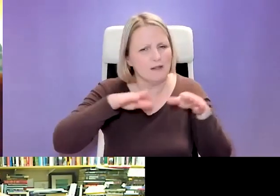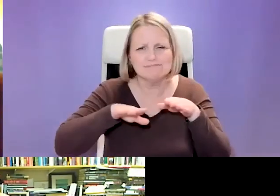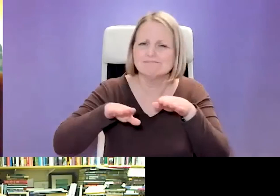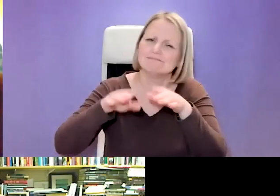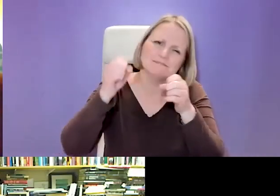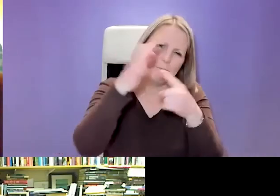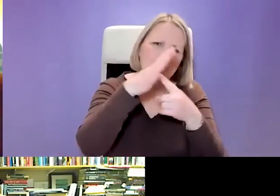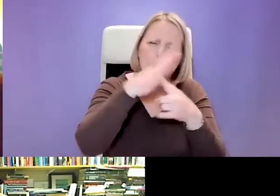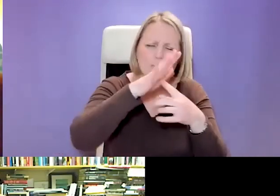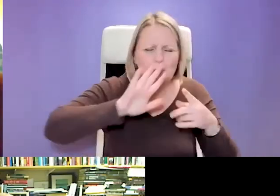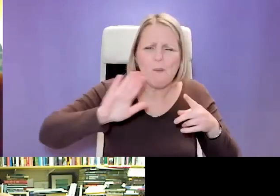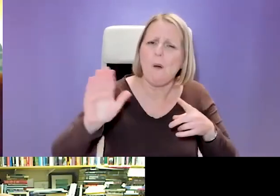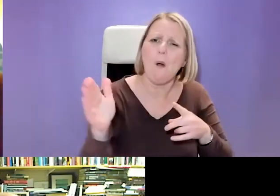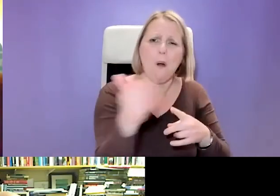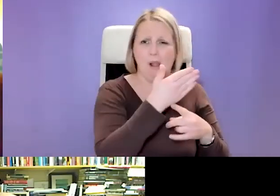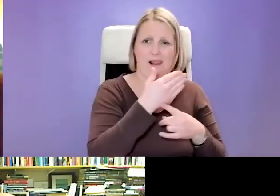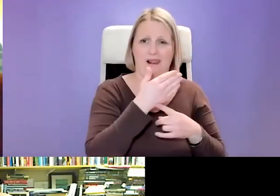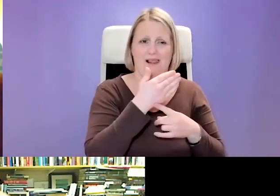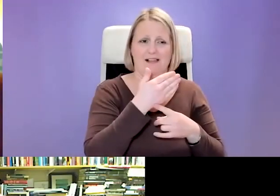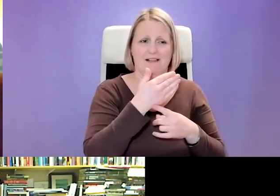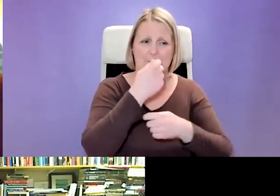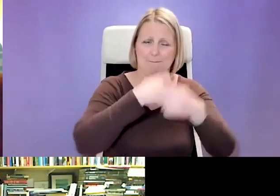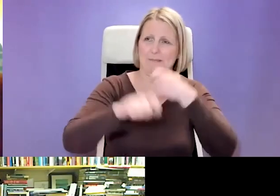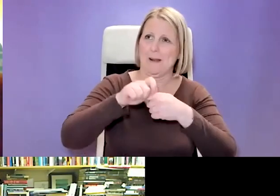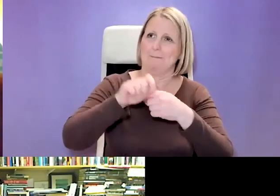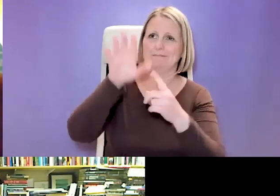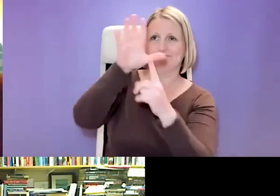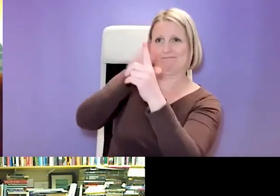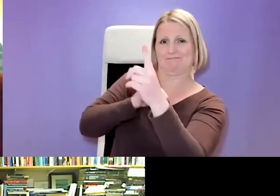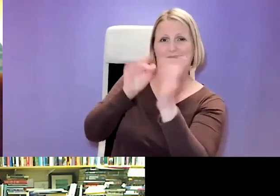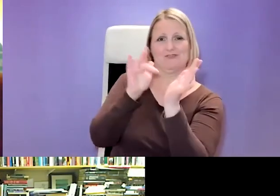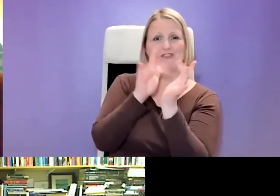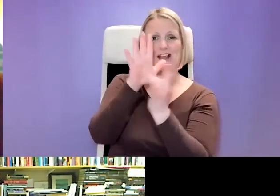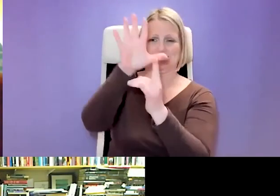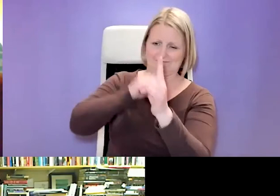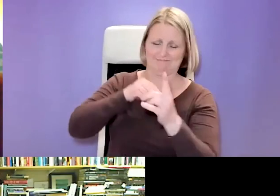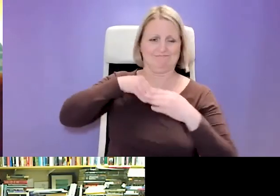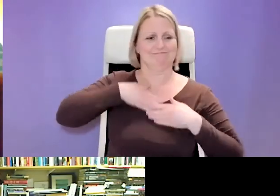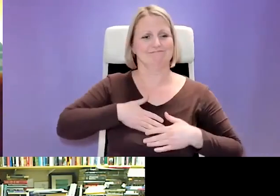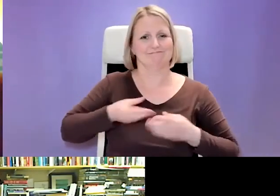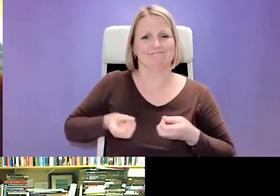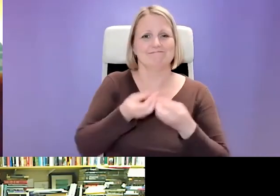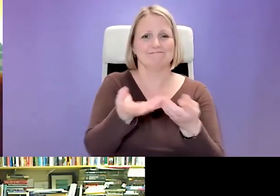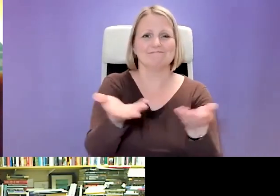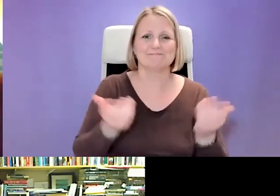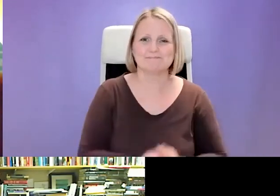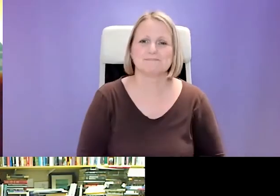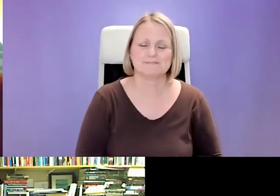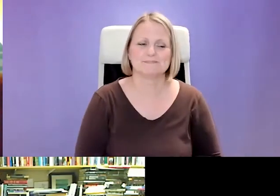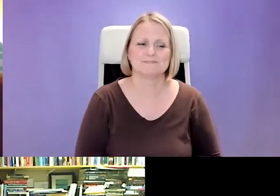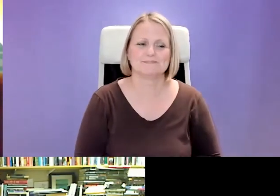all of us more, more Christ-like, you know, in our own language so.